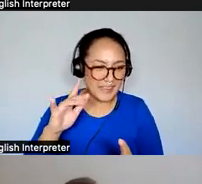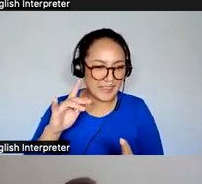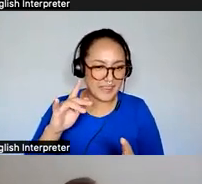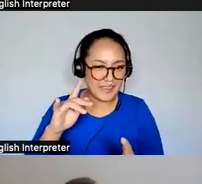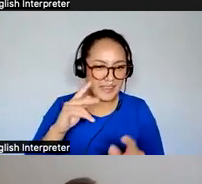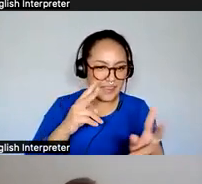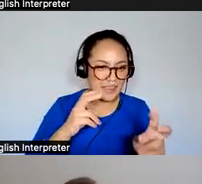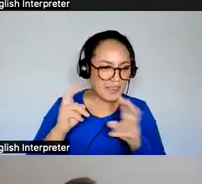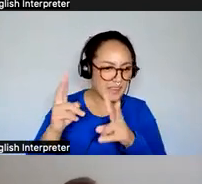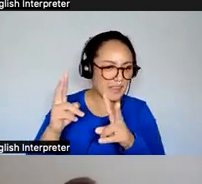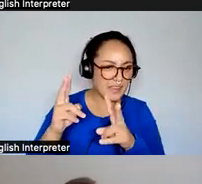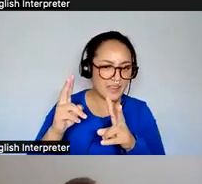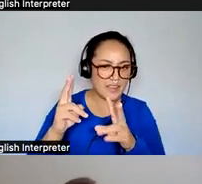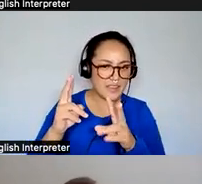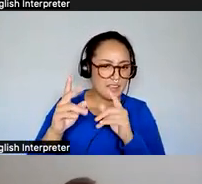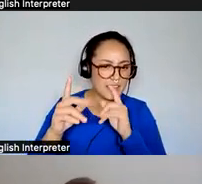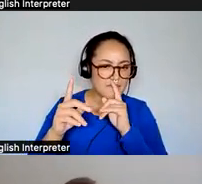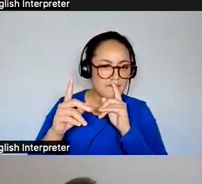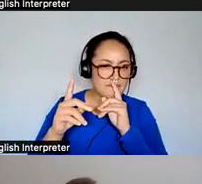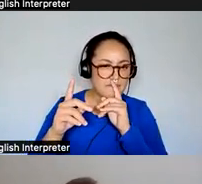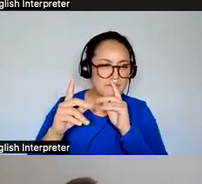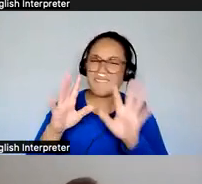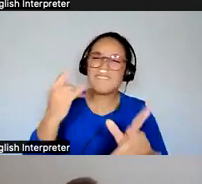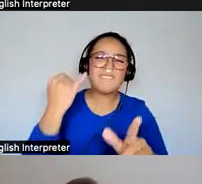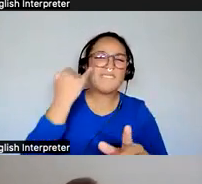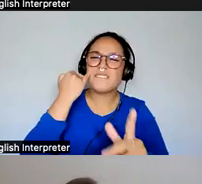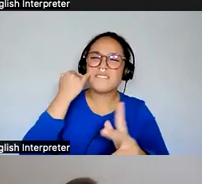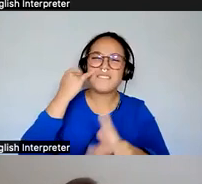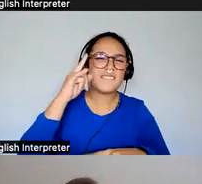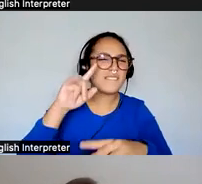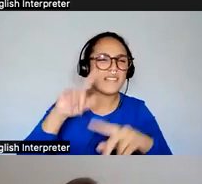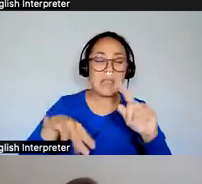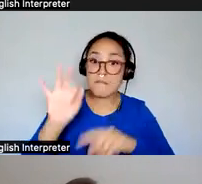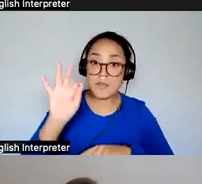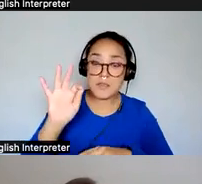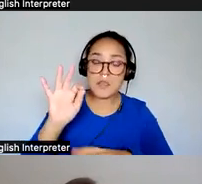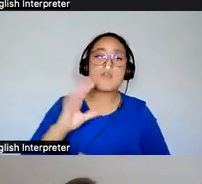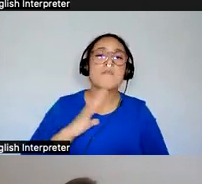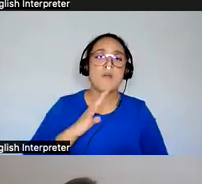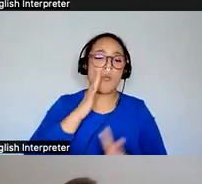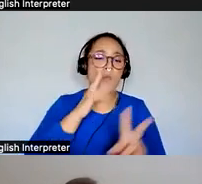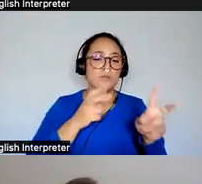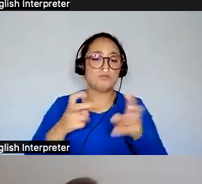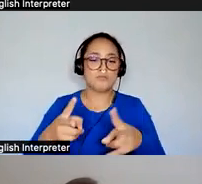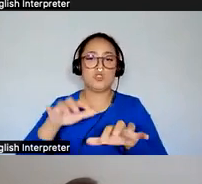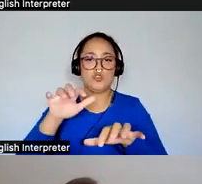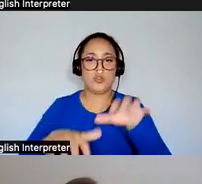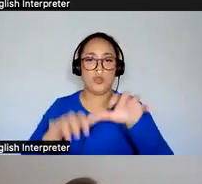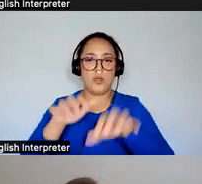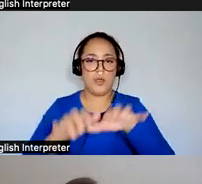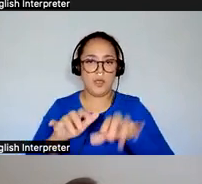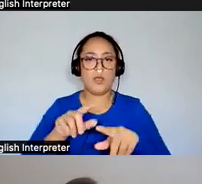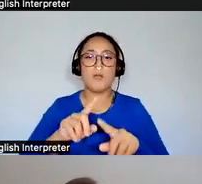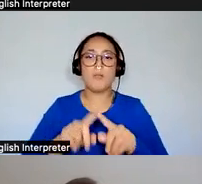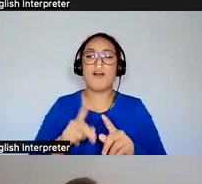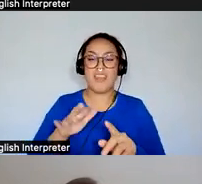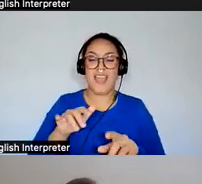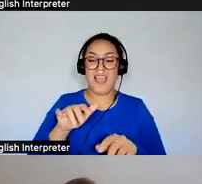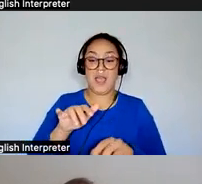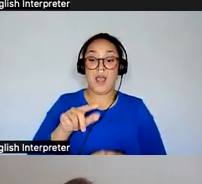So if it's difficult to find that I will actually put it in the chat again in a minute.